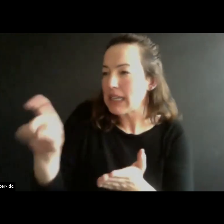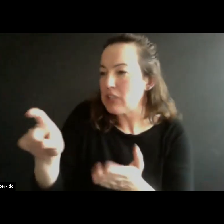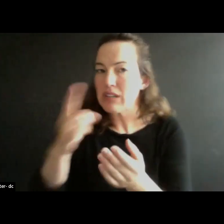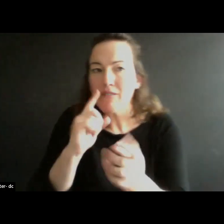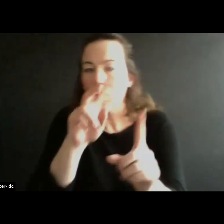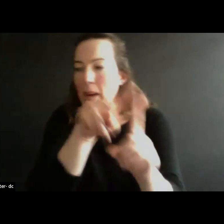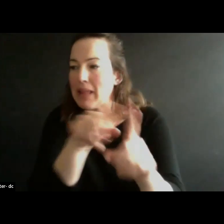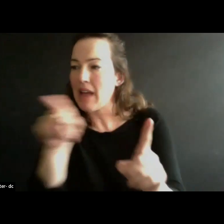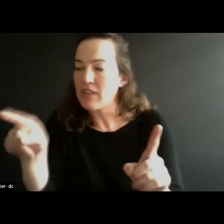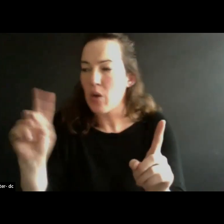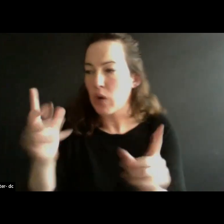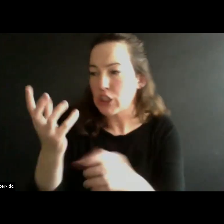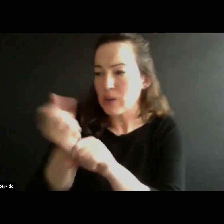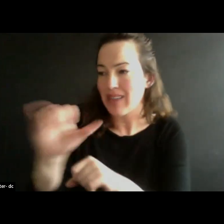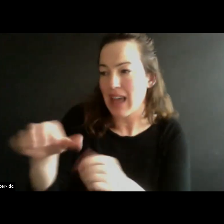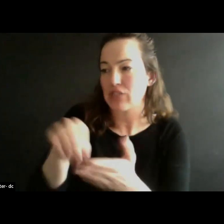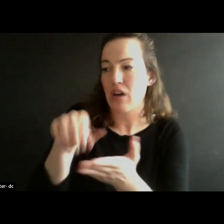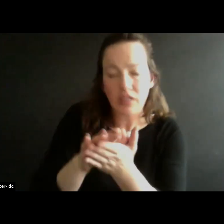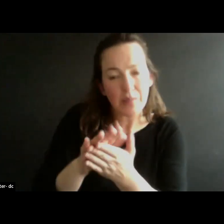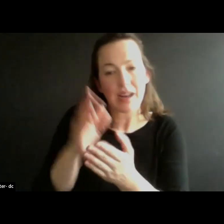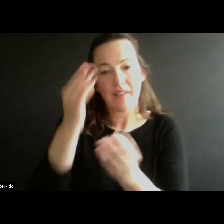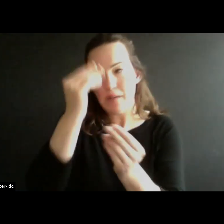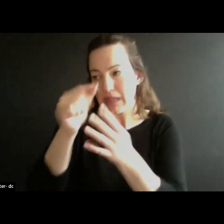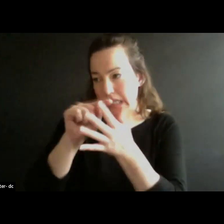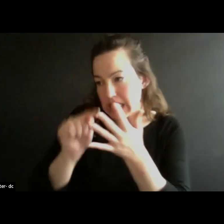Acp. Where can you go? Get that here's the information you're gonna need to have ready.